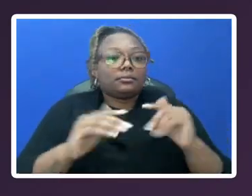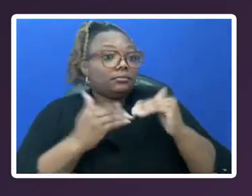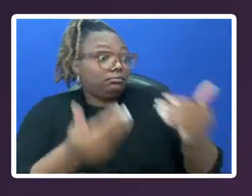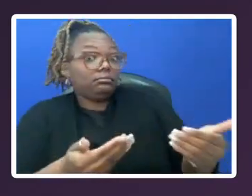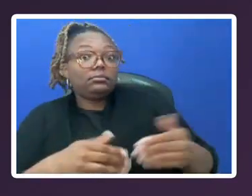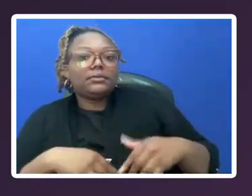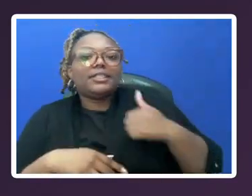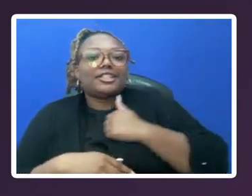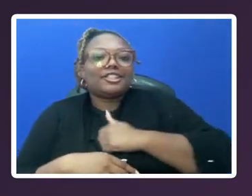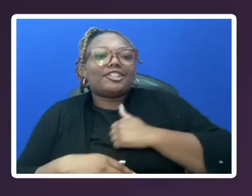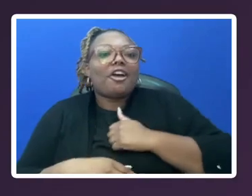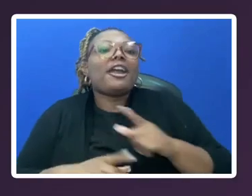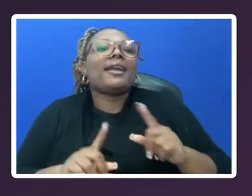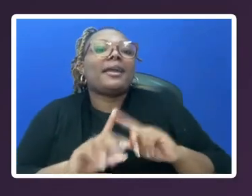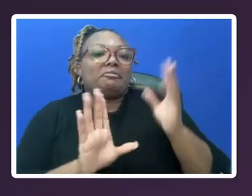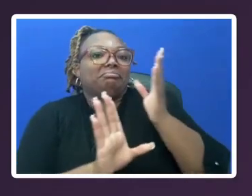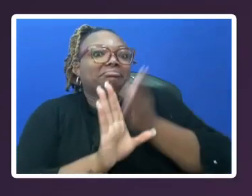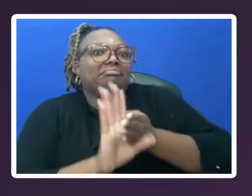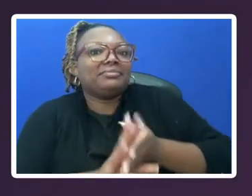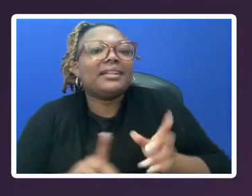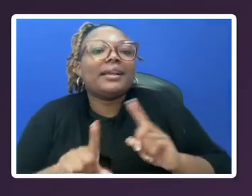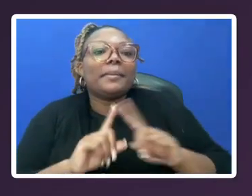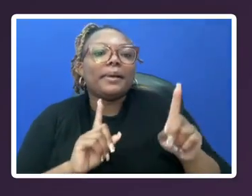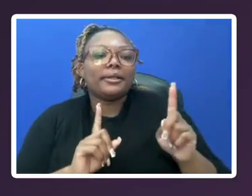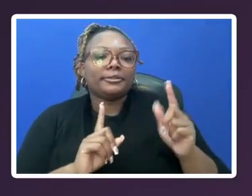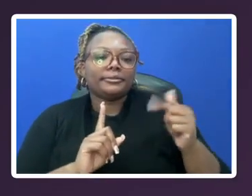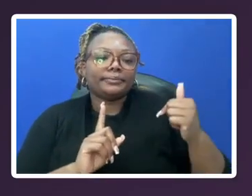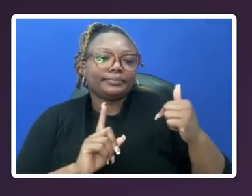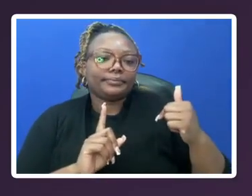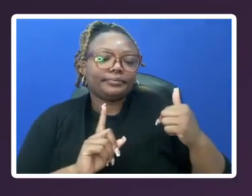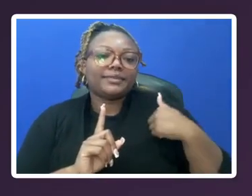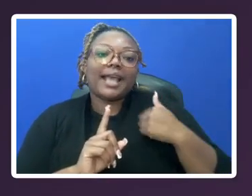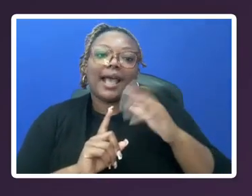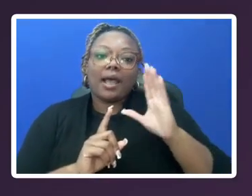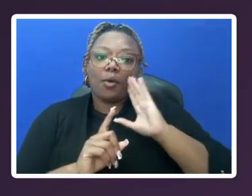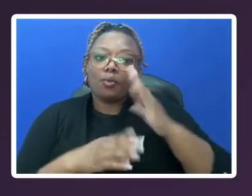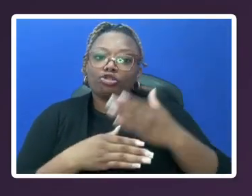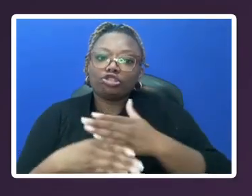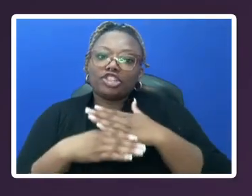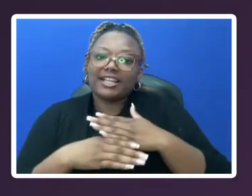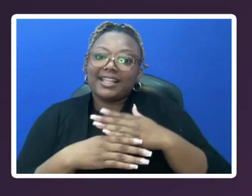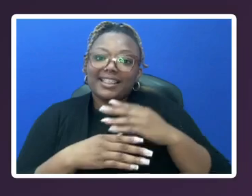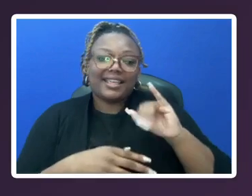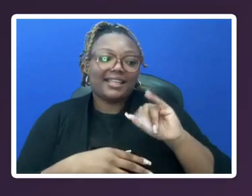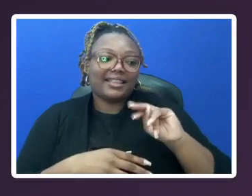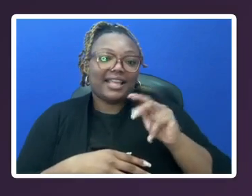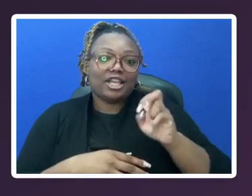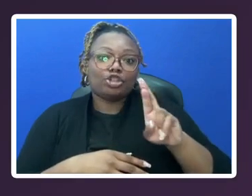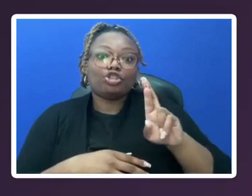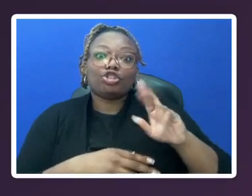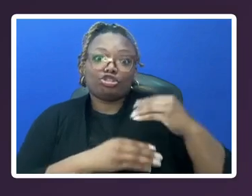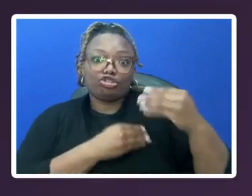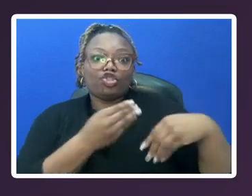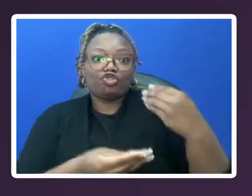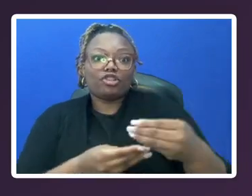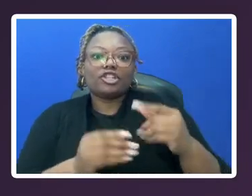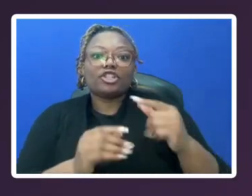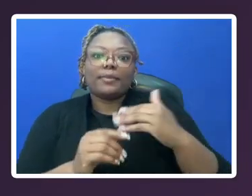I was going to share that the intergenerational piece, which is that great balance of, you know,